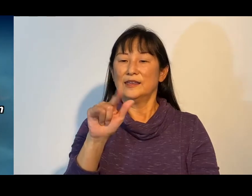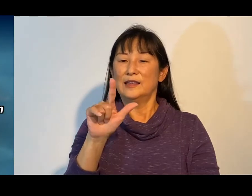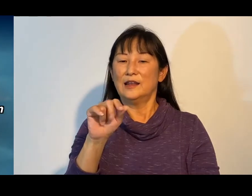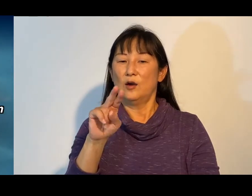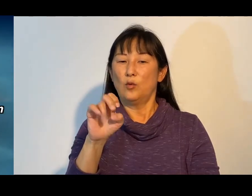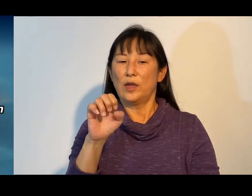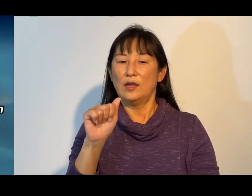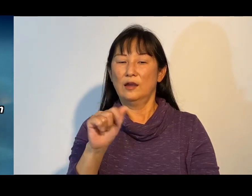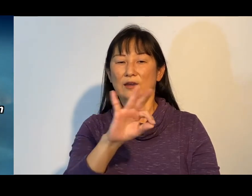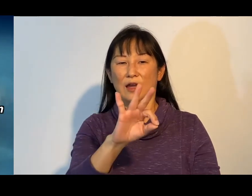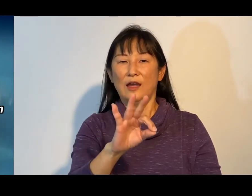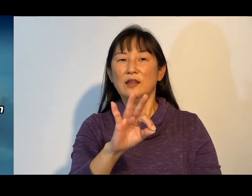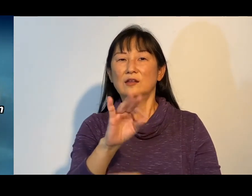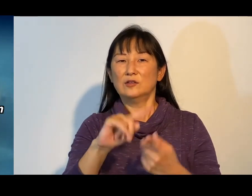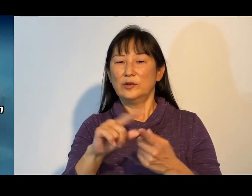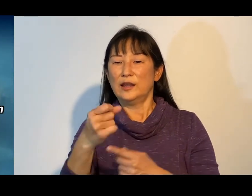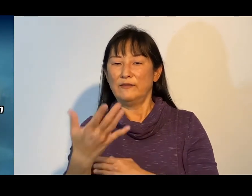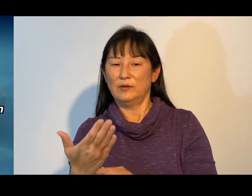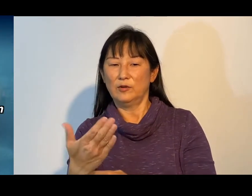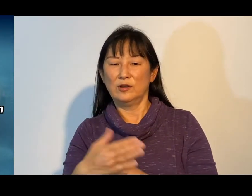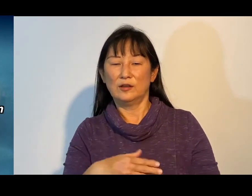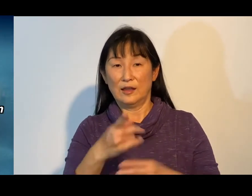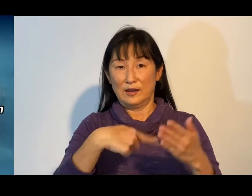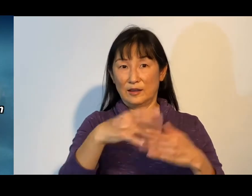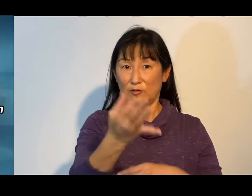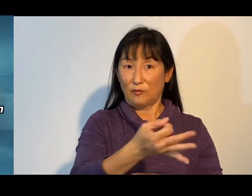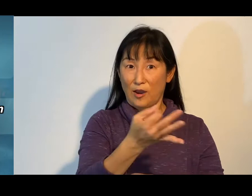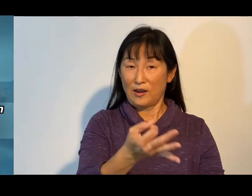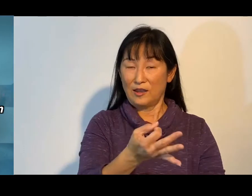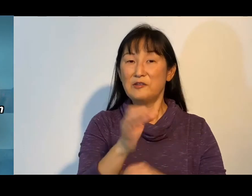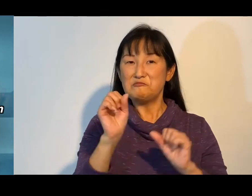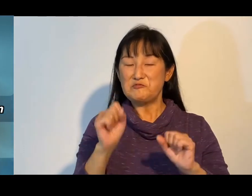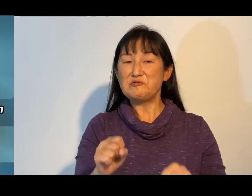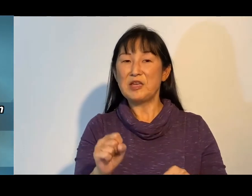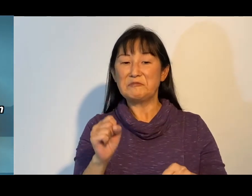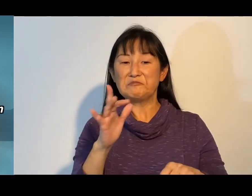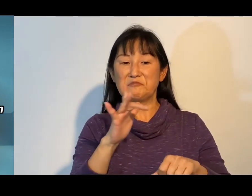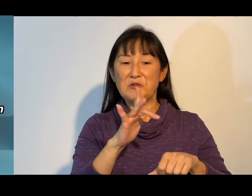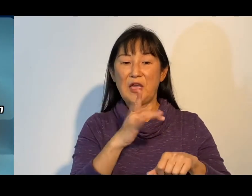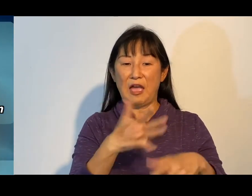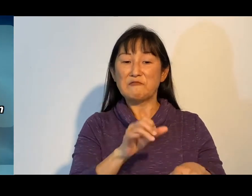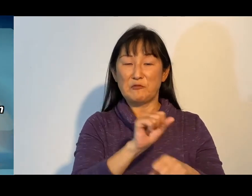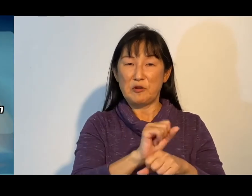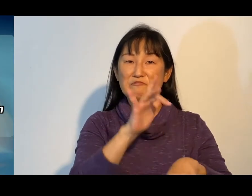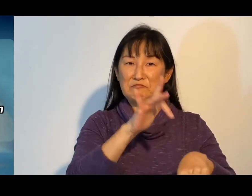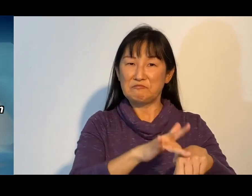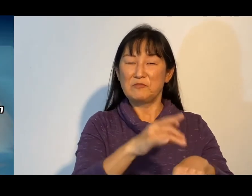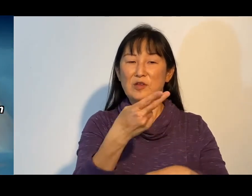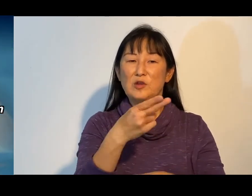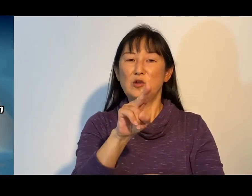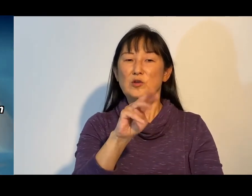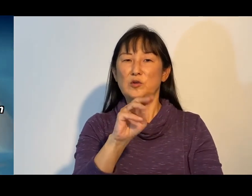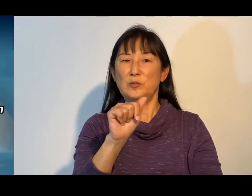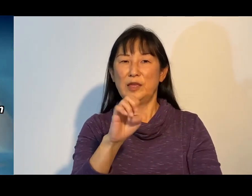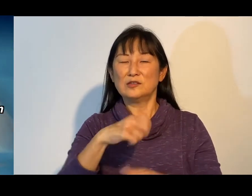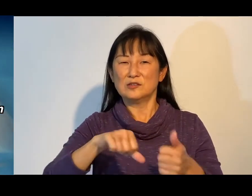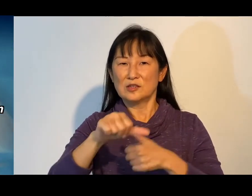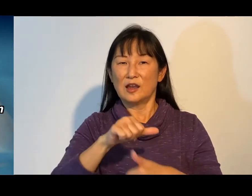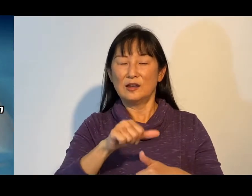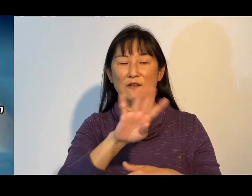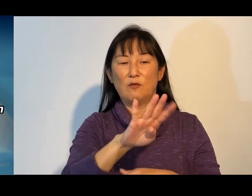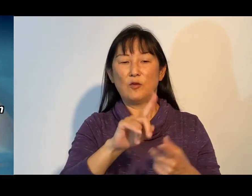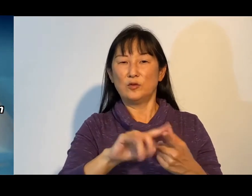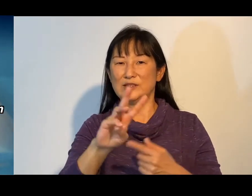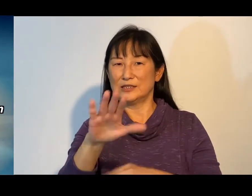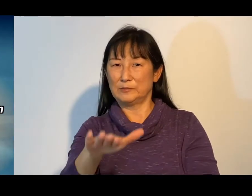Next Friday, July 23, you can stop by the Humane Society after work – a clinic will be open from 4 to 6 p.m.